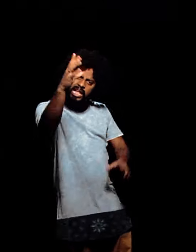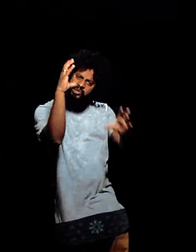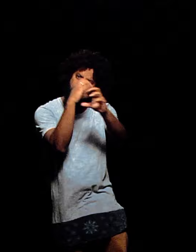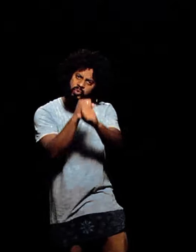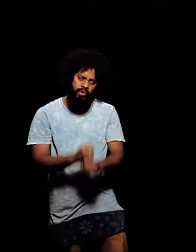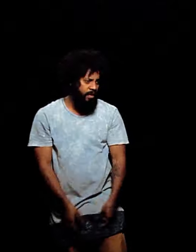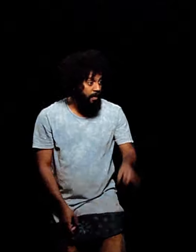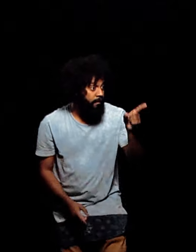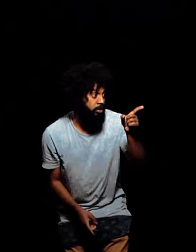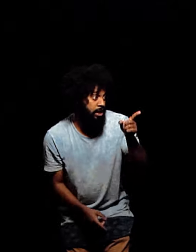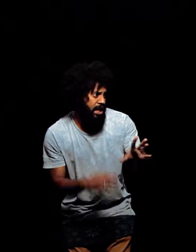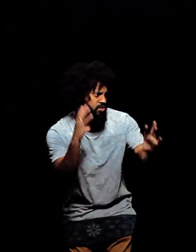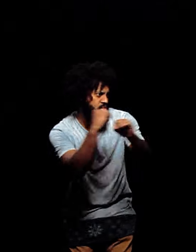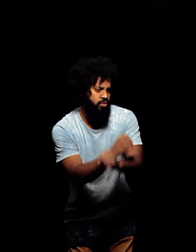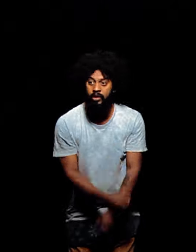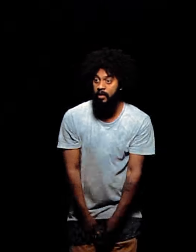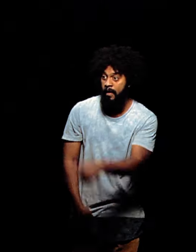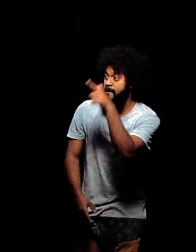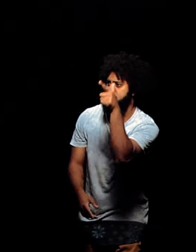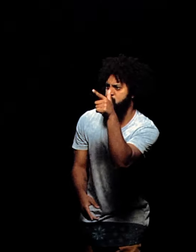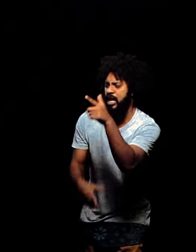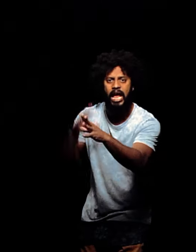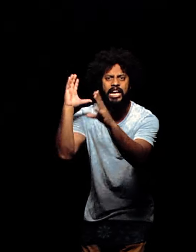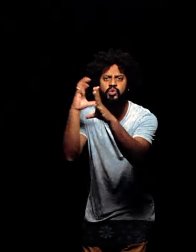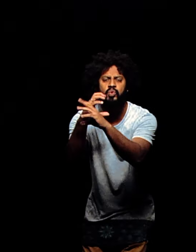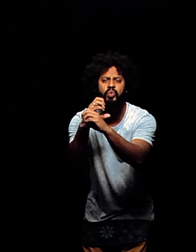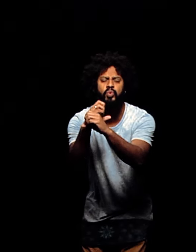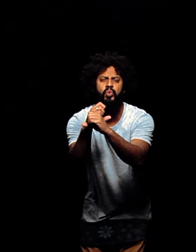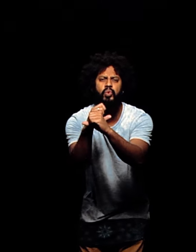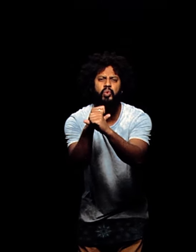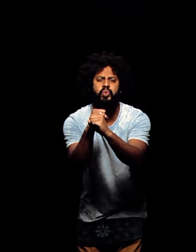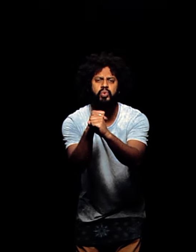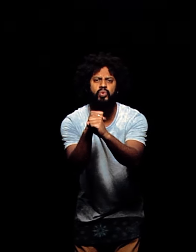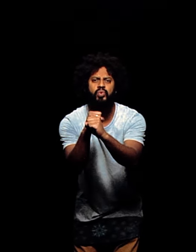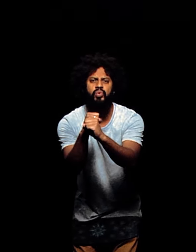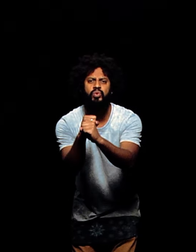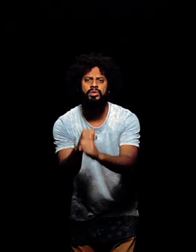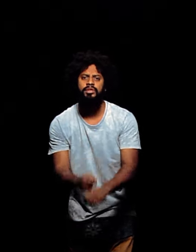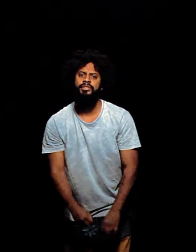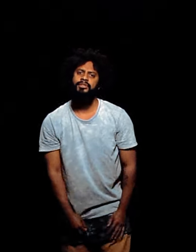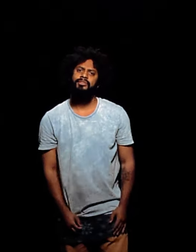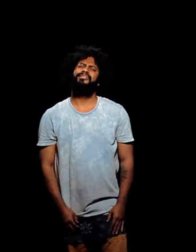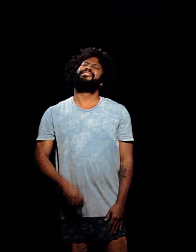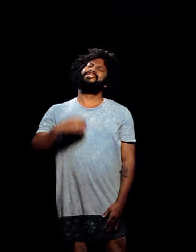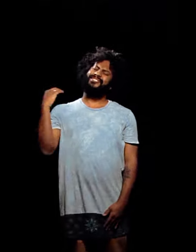You are dark! You are in the dark! You black are in the bulls eye.